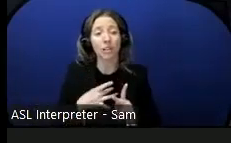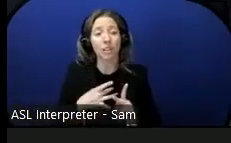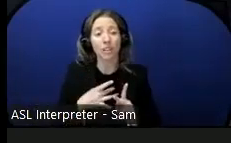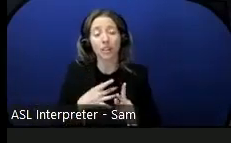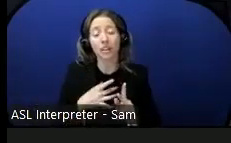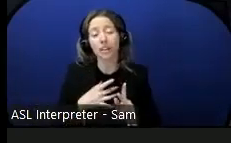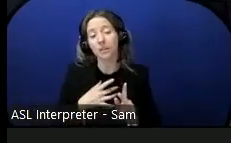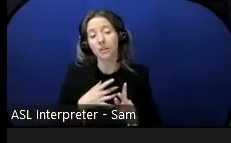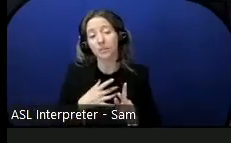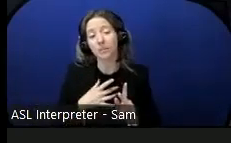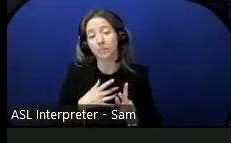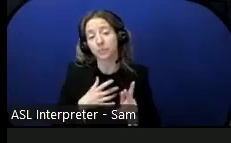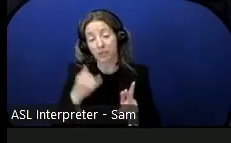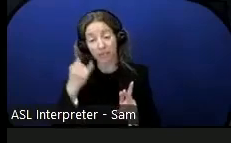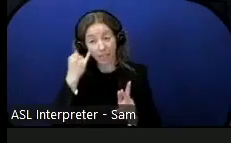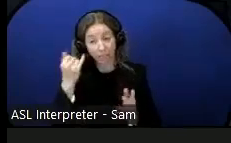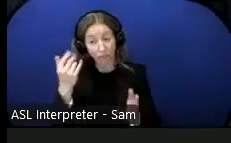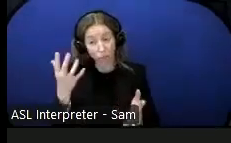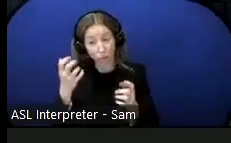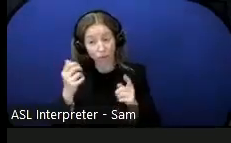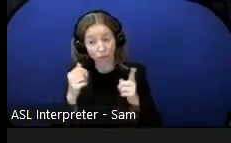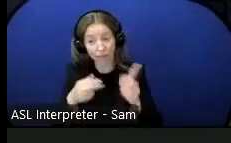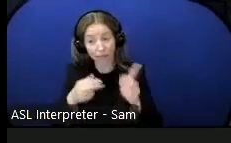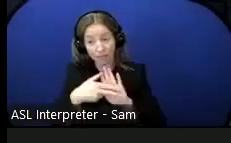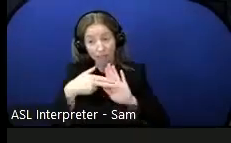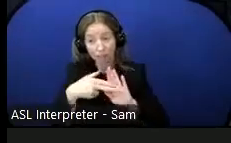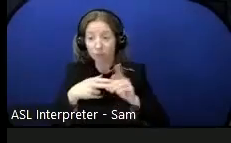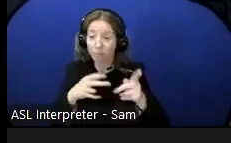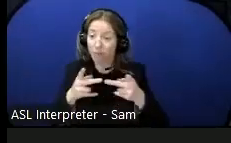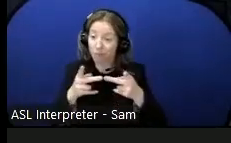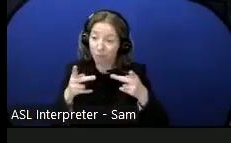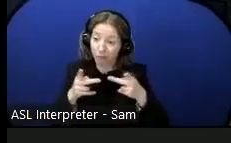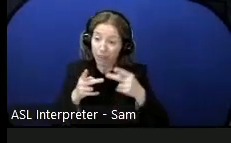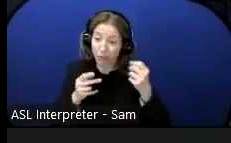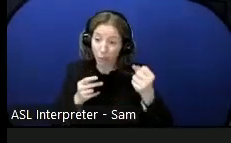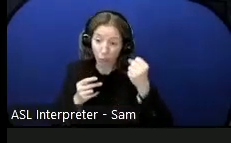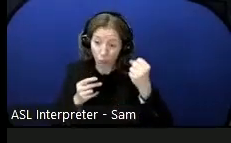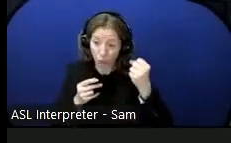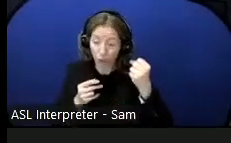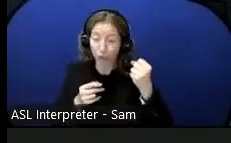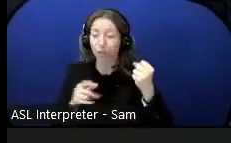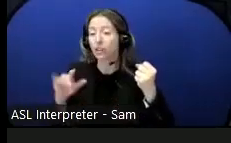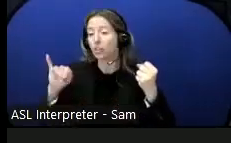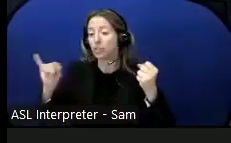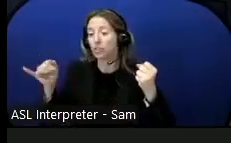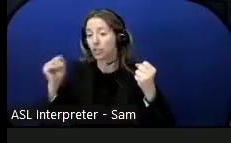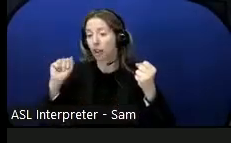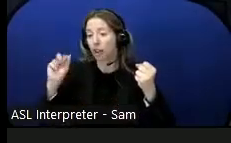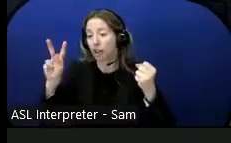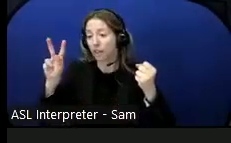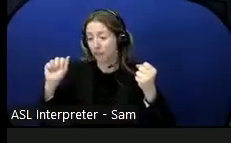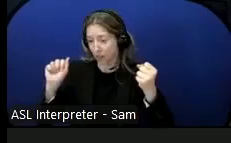if you want it to appear as placeholder text, use JavaScript to pick it up and move it to the top of the field